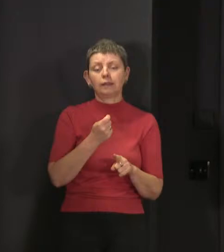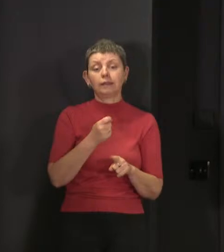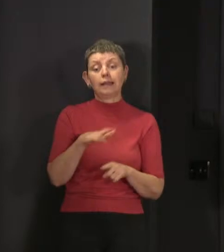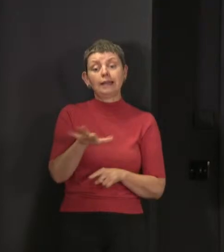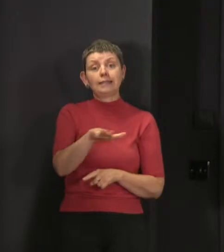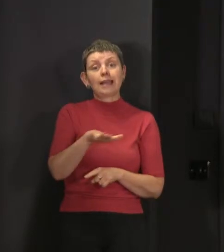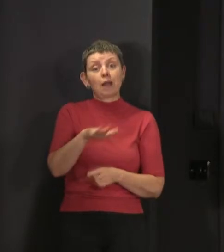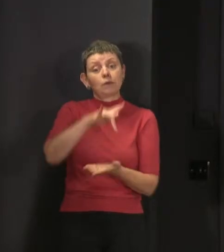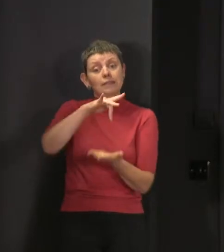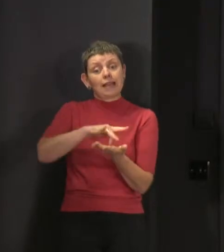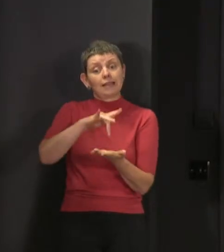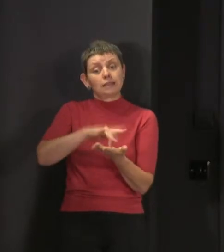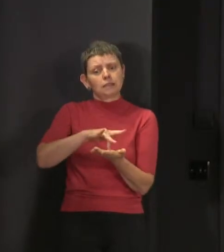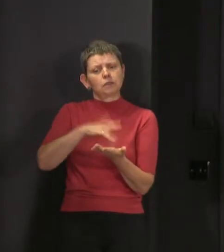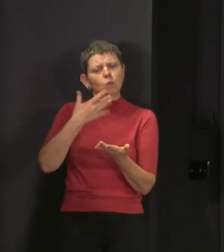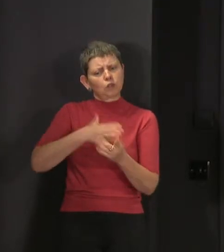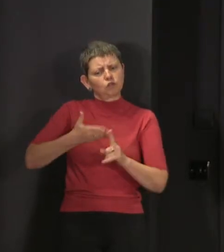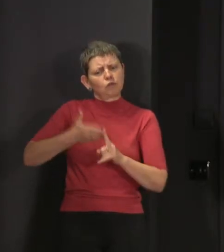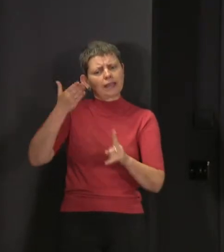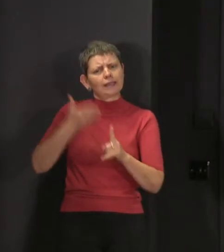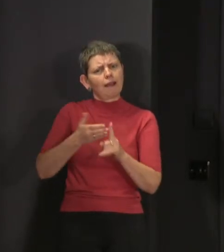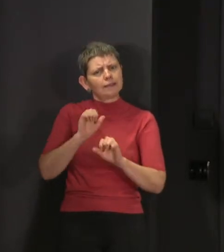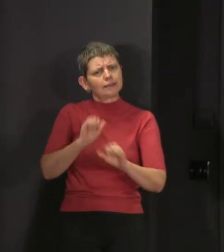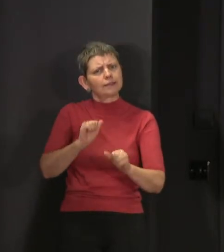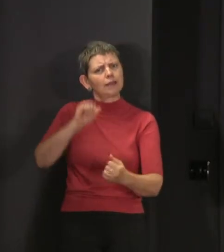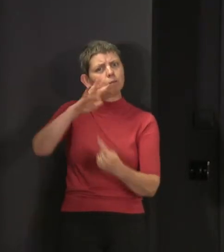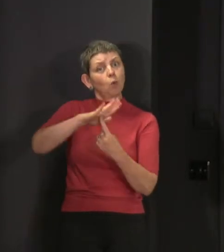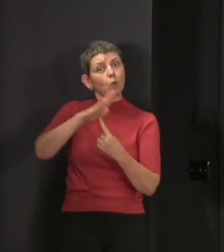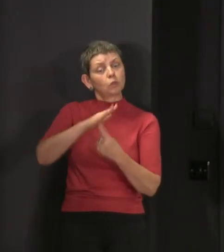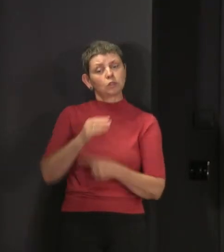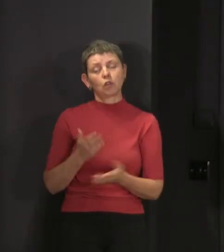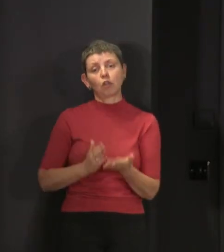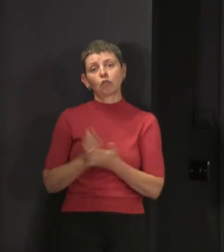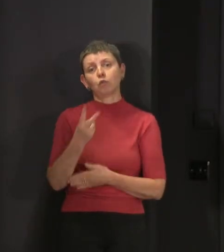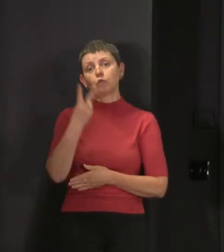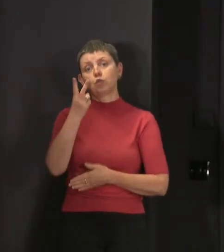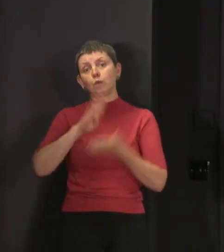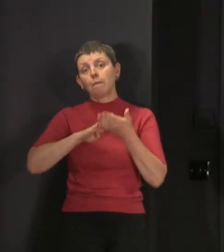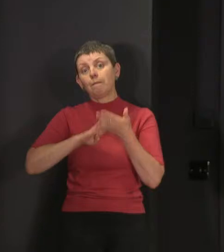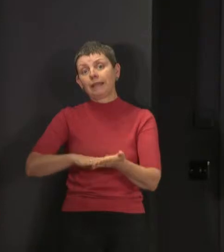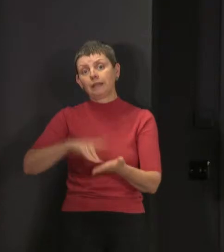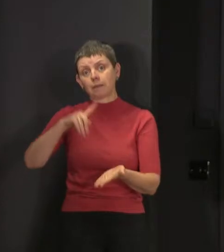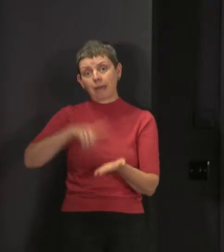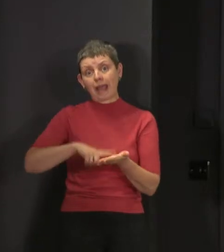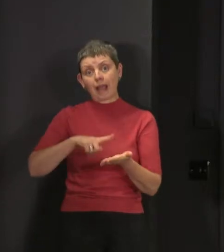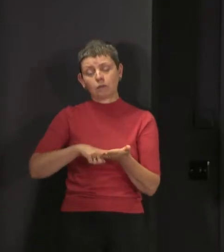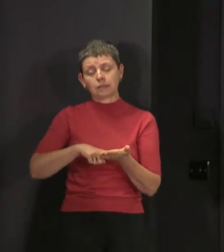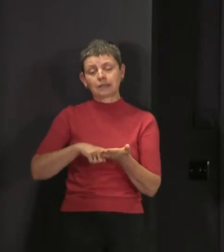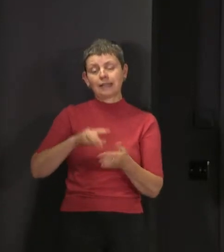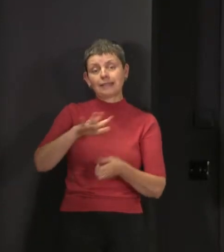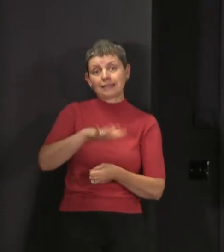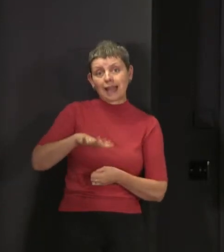make. We are doing this through our £2 million Towns and Business Improvement Districts resilience and